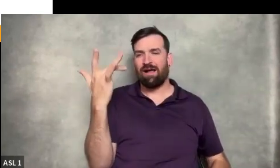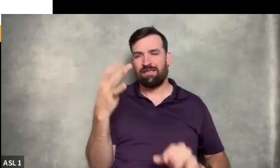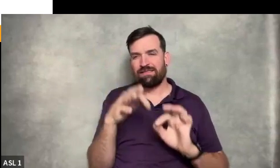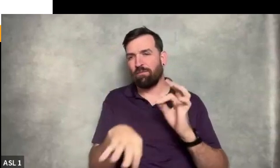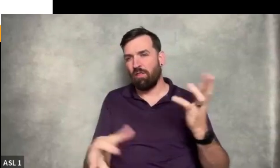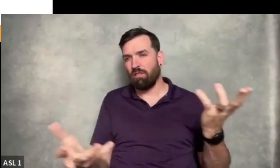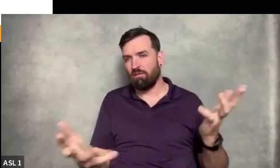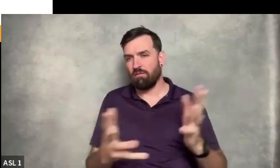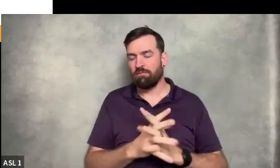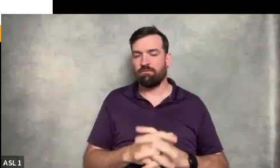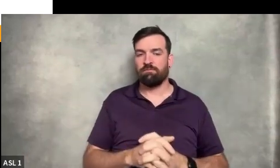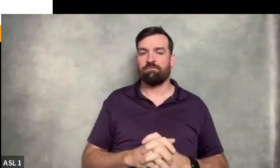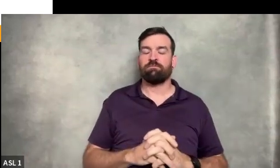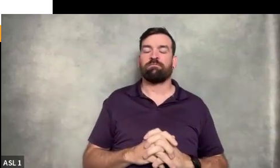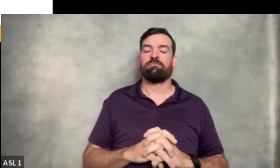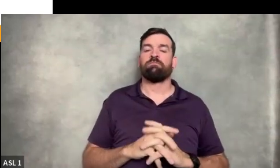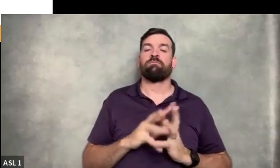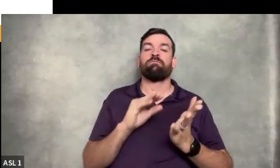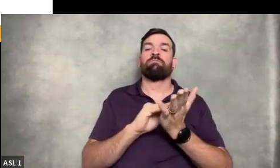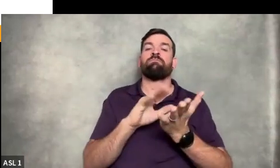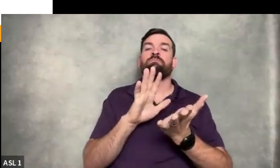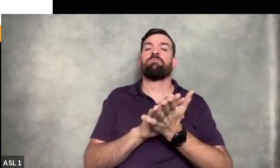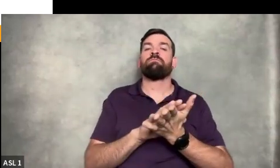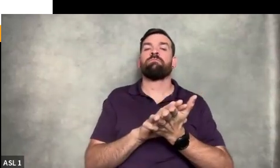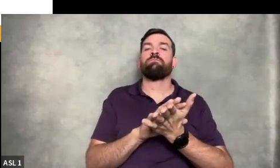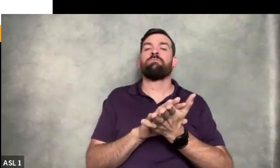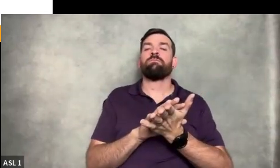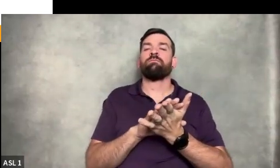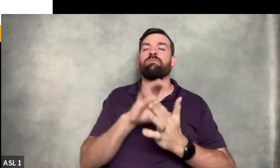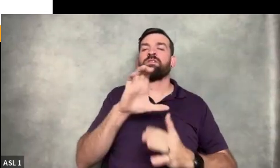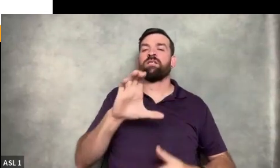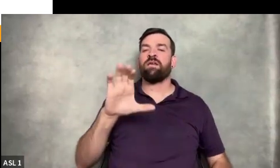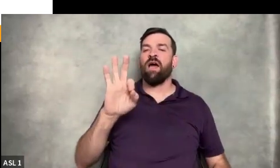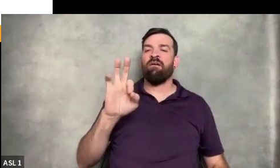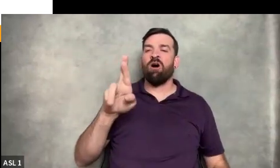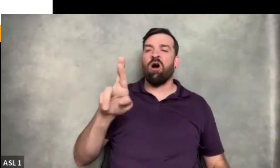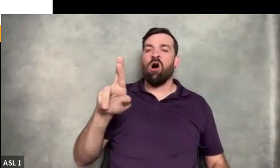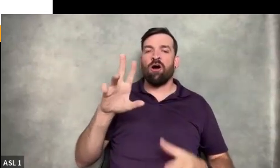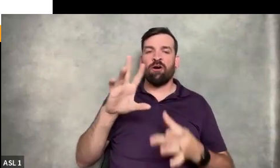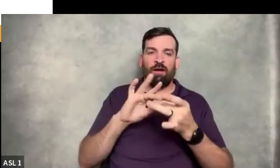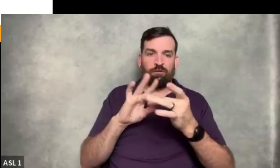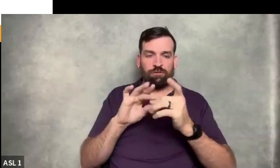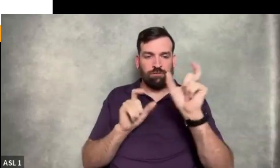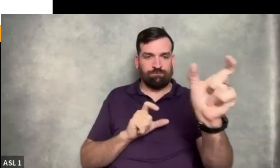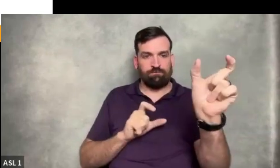and all you would put in column A is that CFR reference there at the top in the first sentence,